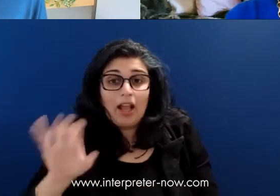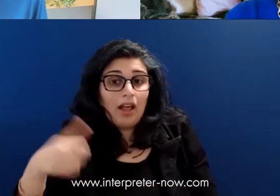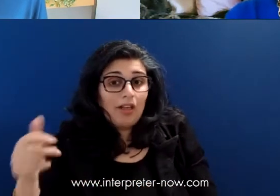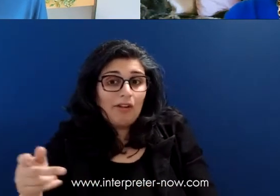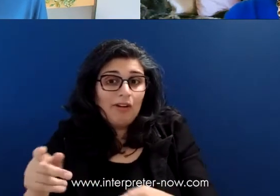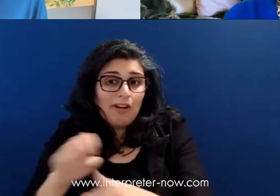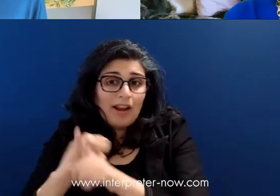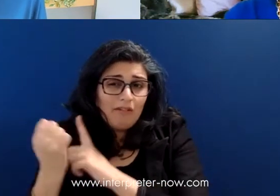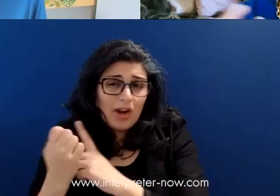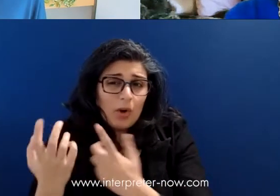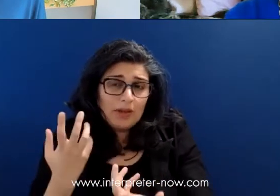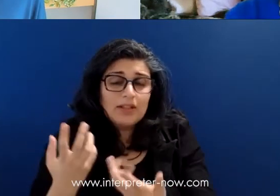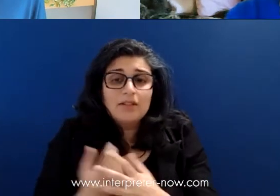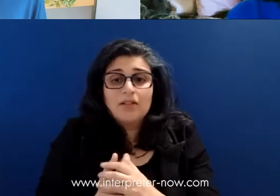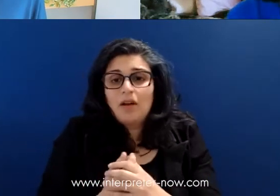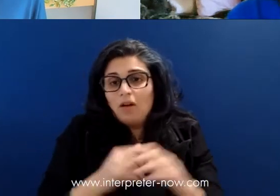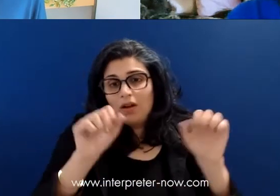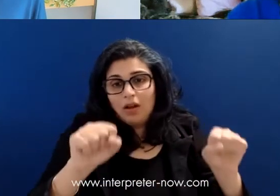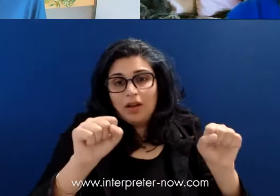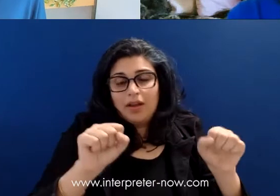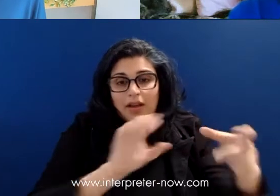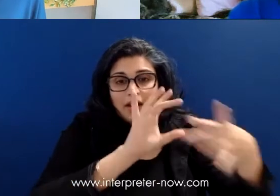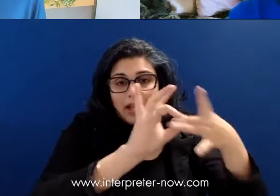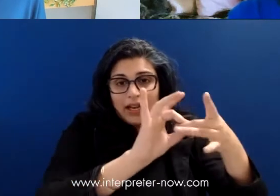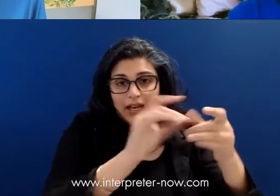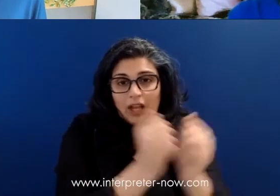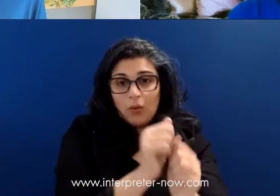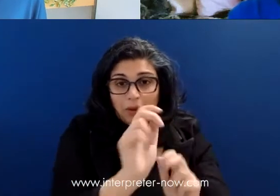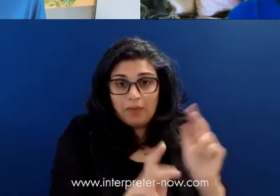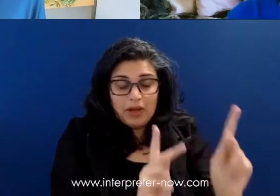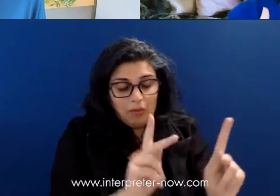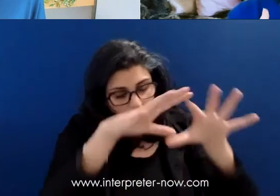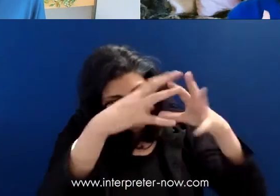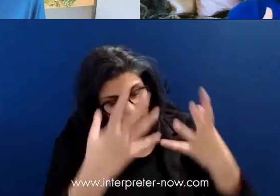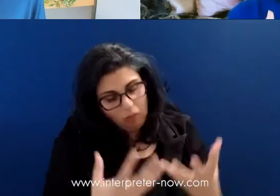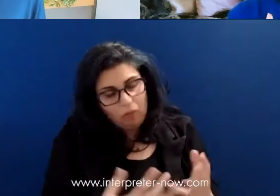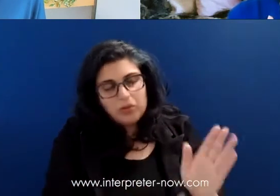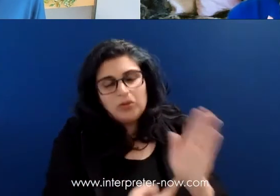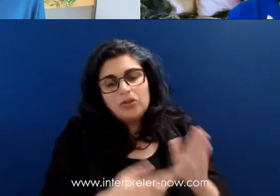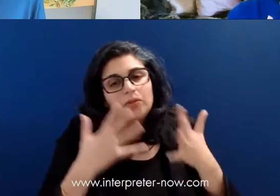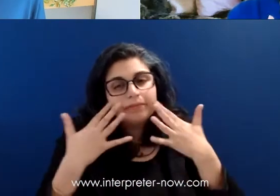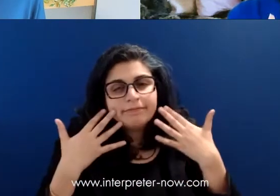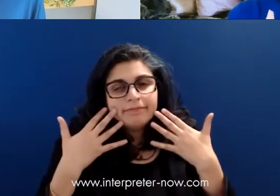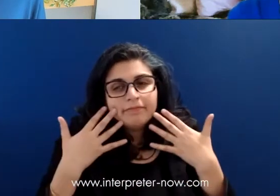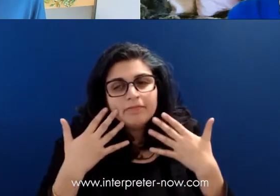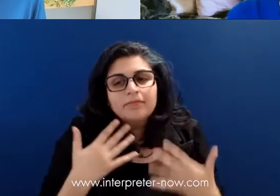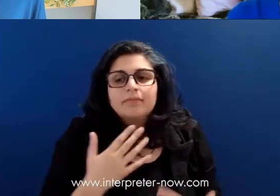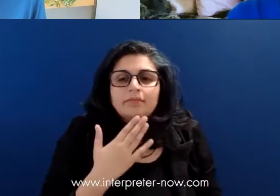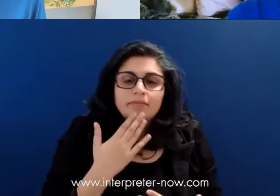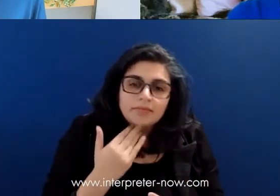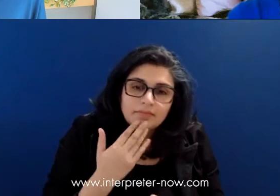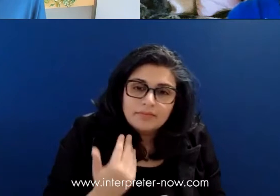So the ability to connect with people wholly, to show kindness, to build across bridges,